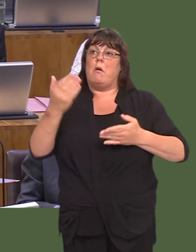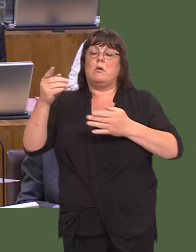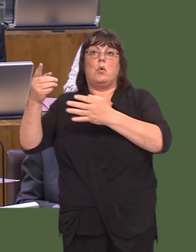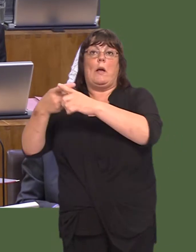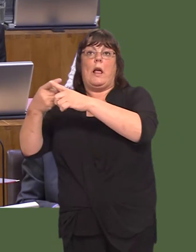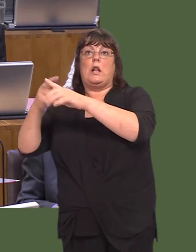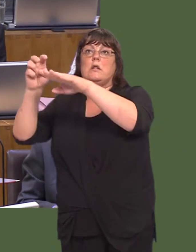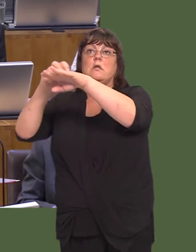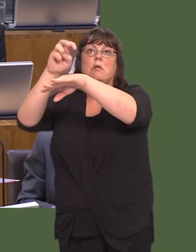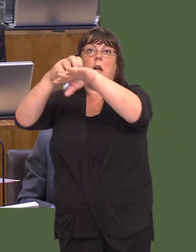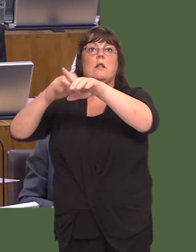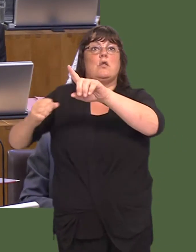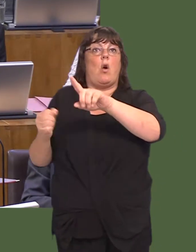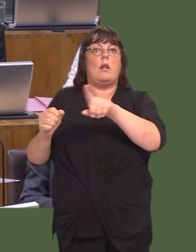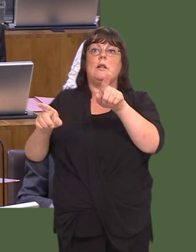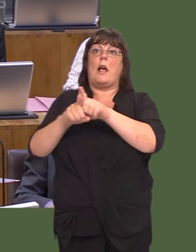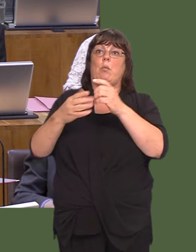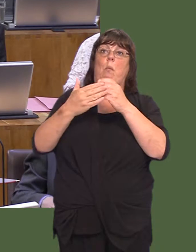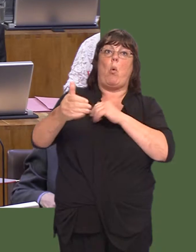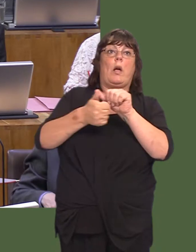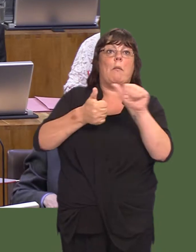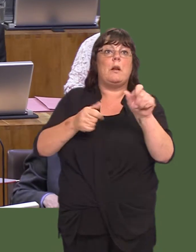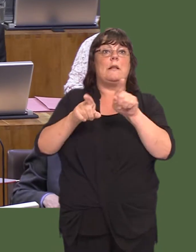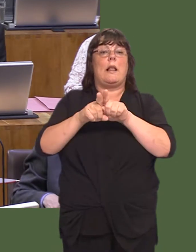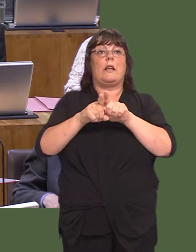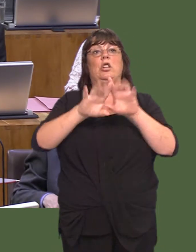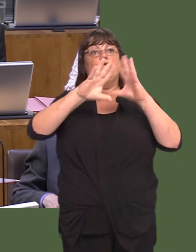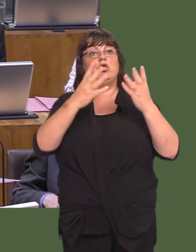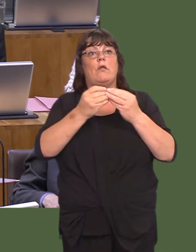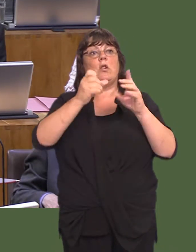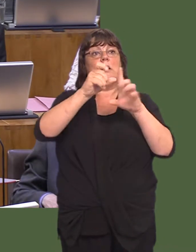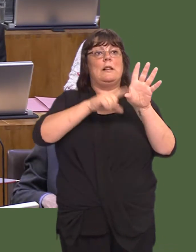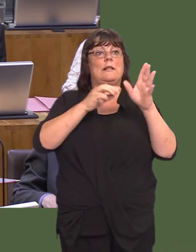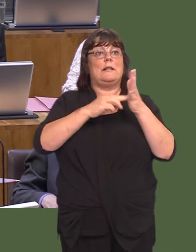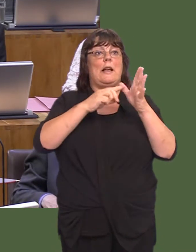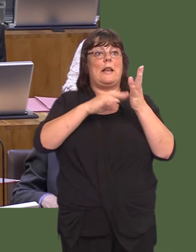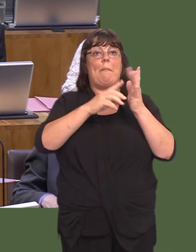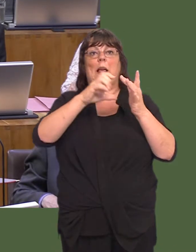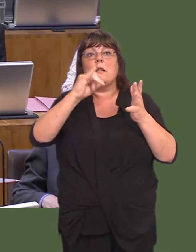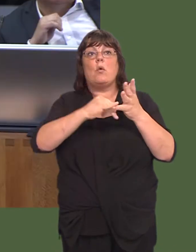Ireland, and major investment such as Aston Martin, such as General Dynamics and such as Tenneco coming to Wales.